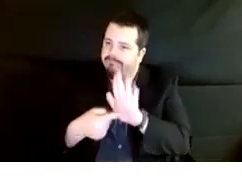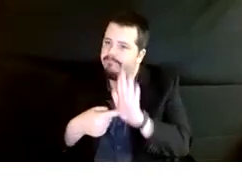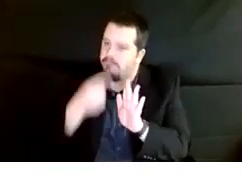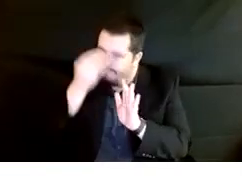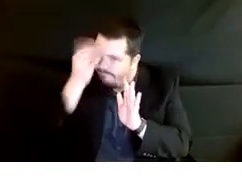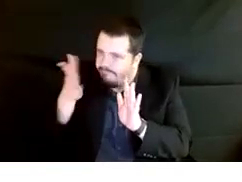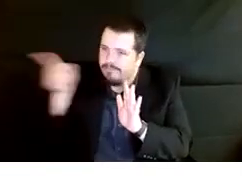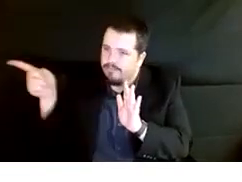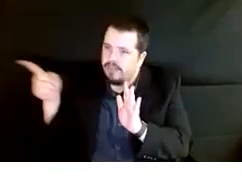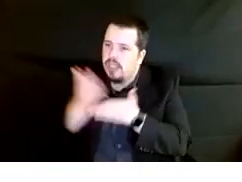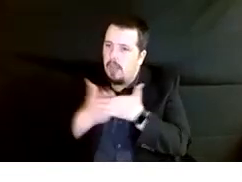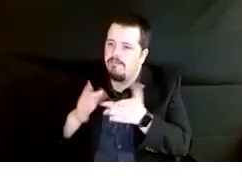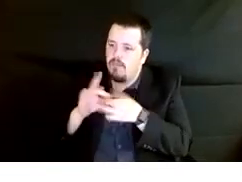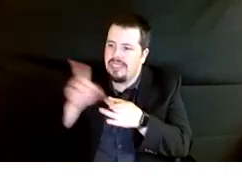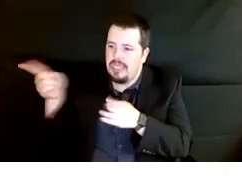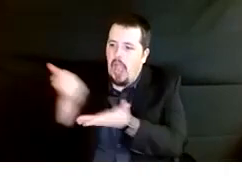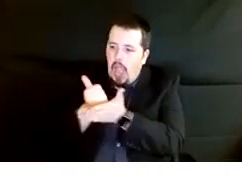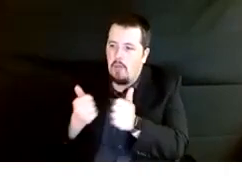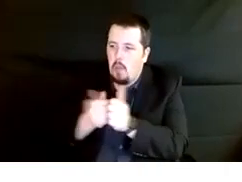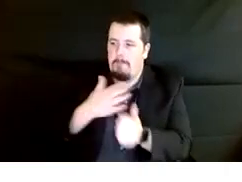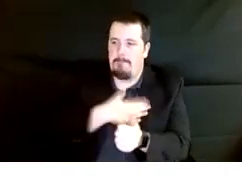some relationship between the requests for the accommodation on the disability